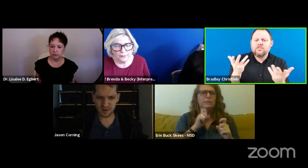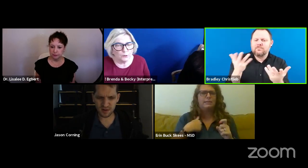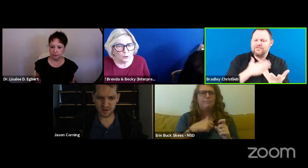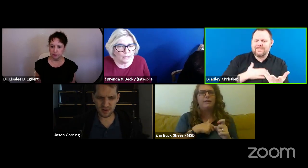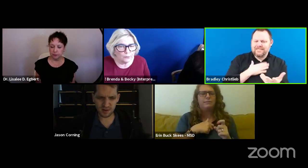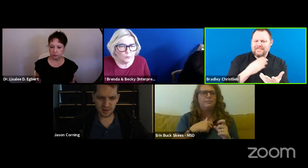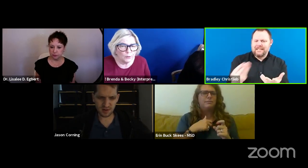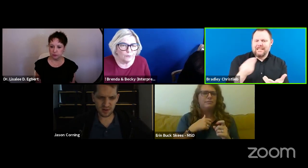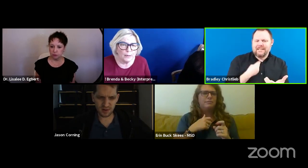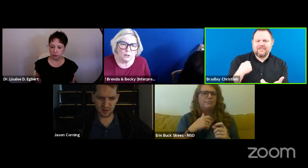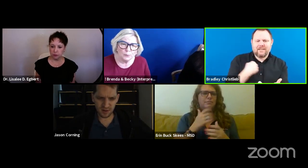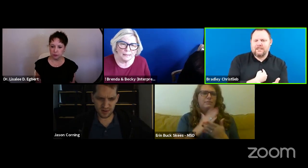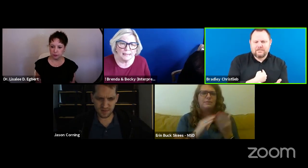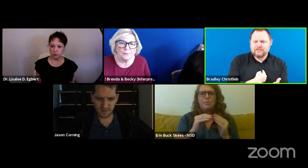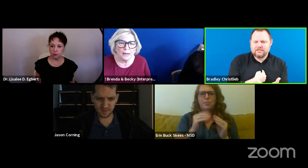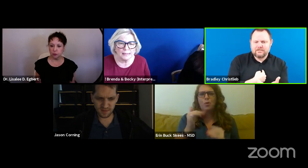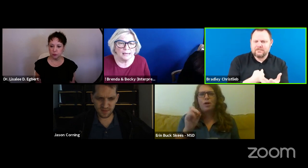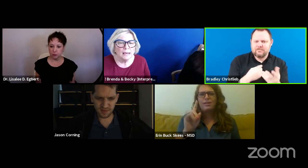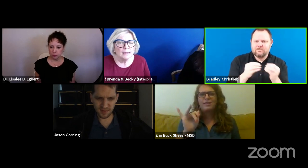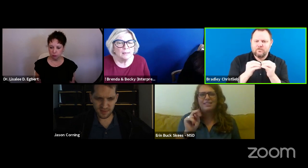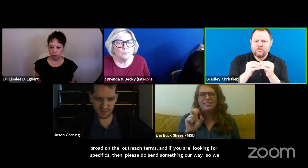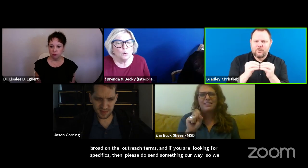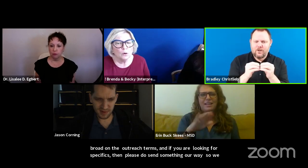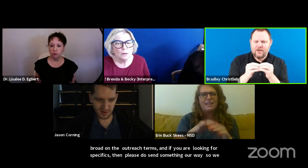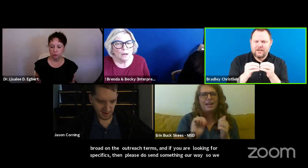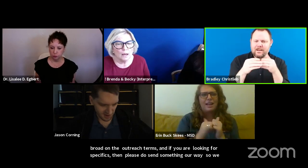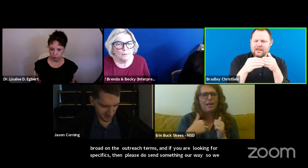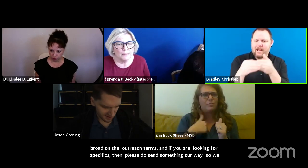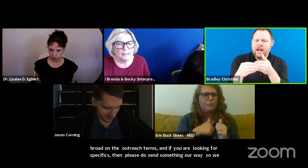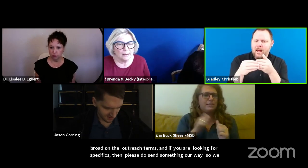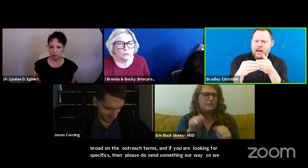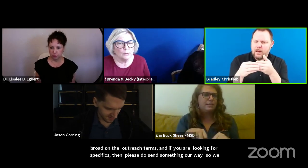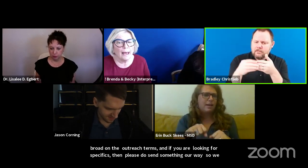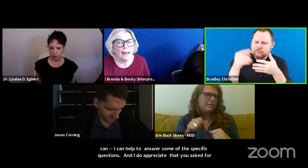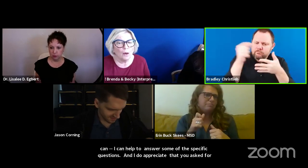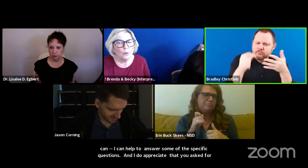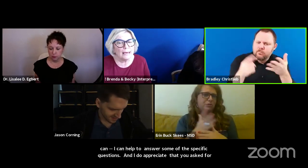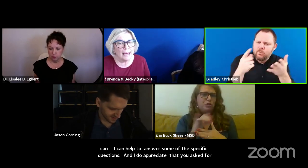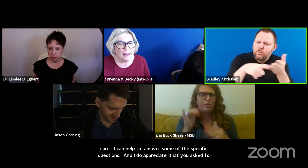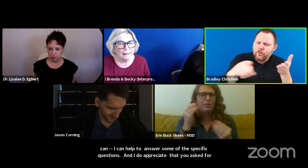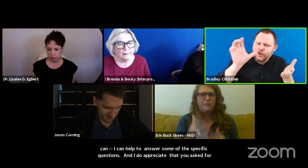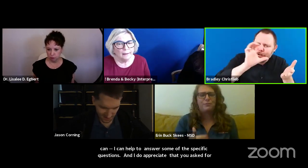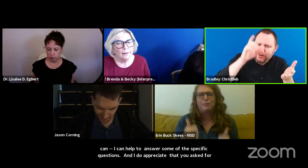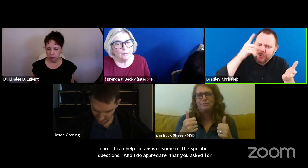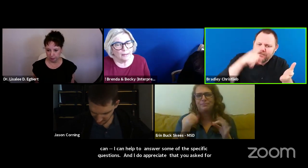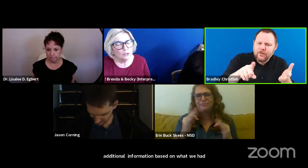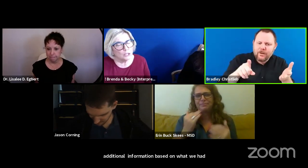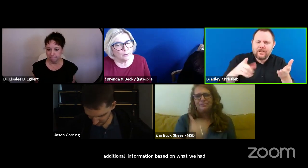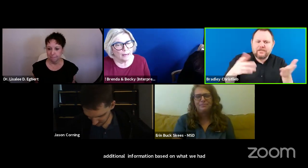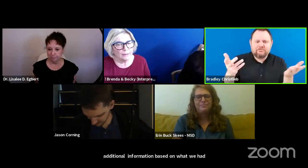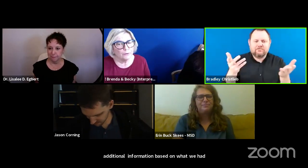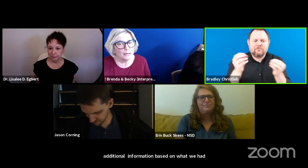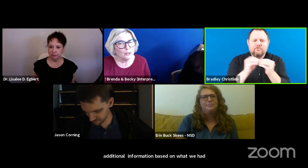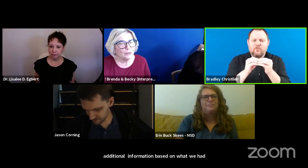If you're looking for more information, please give us some more details on how we can then share that information.